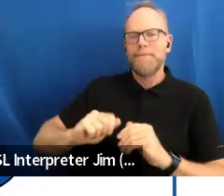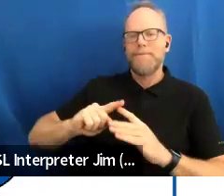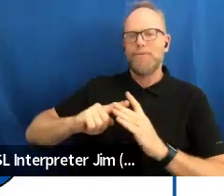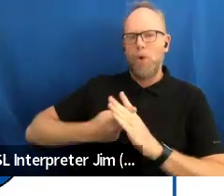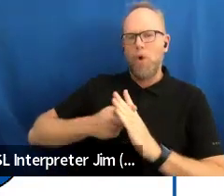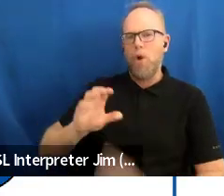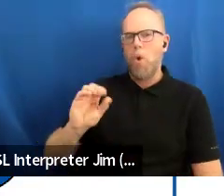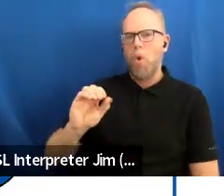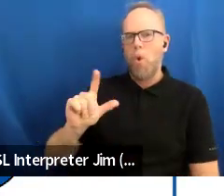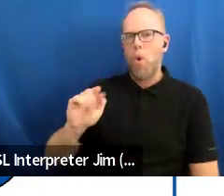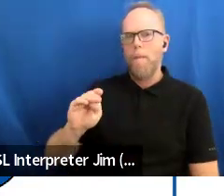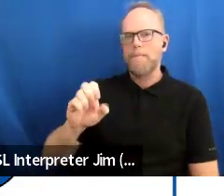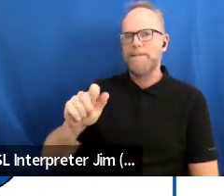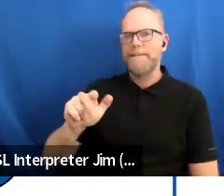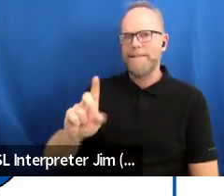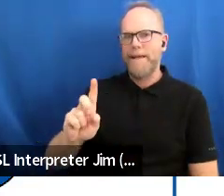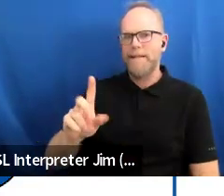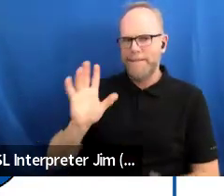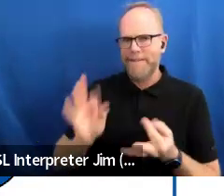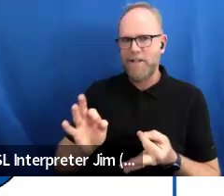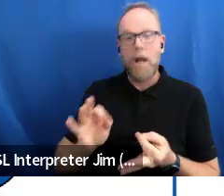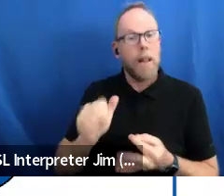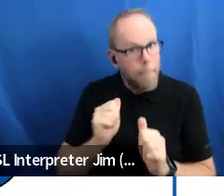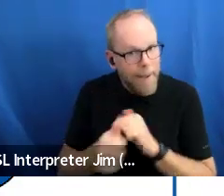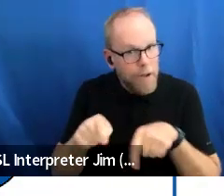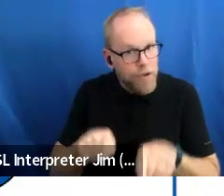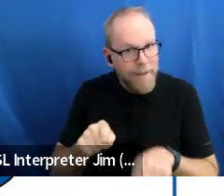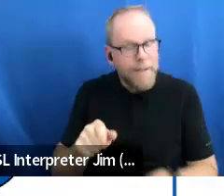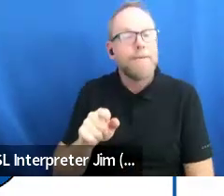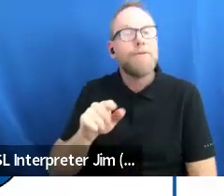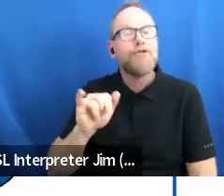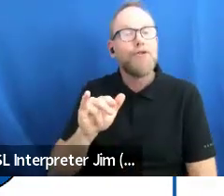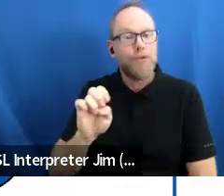That was passed in June of 1999. This year in addition to being the